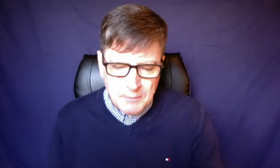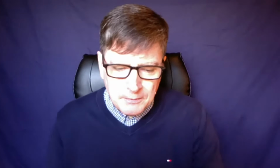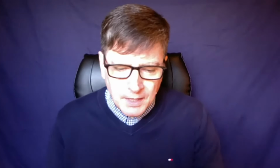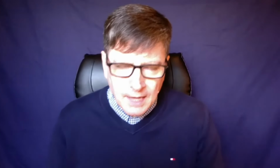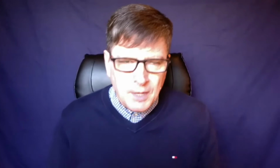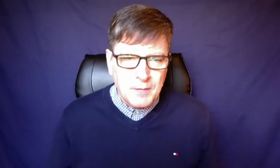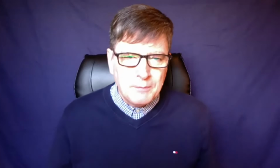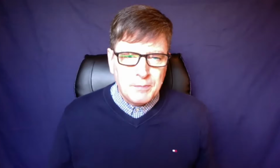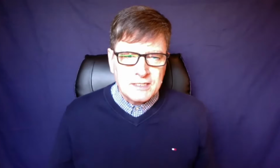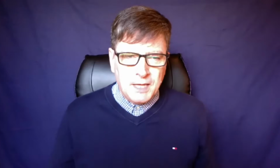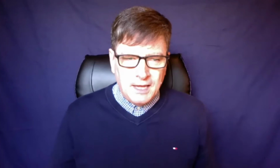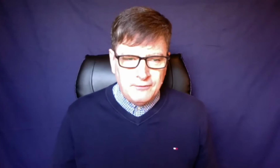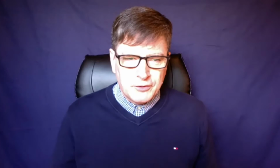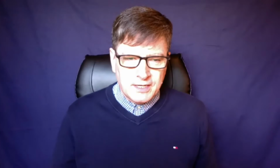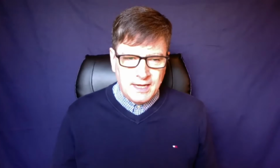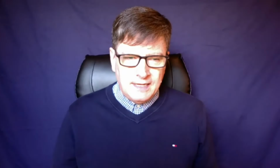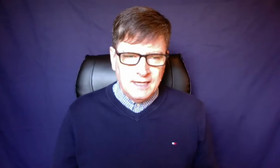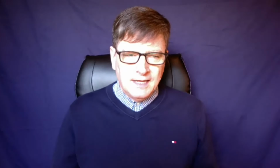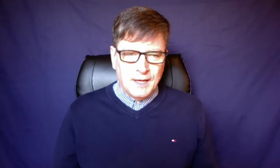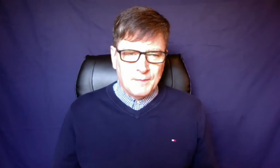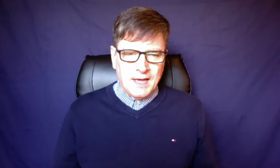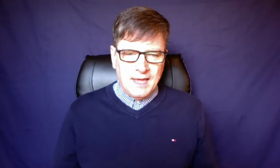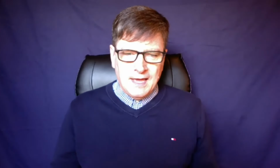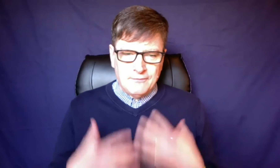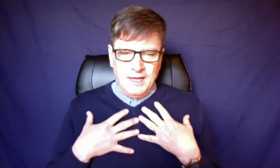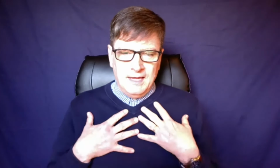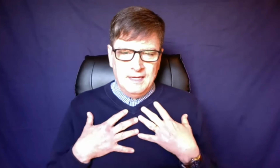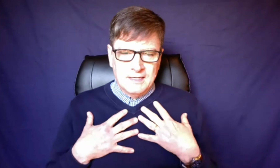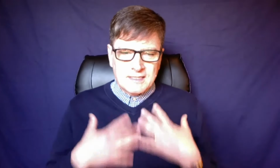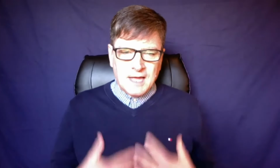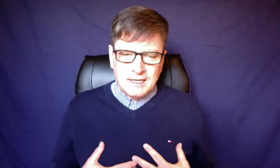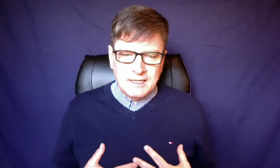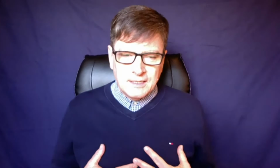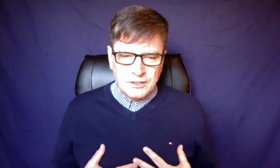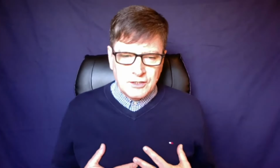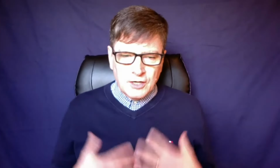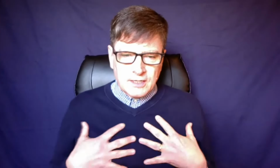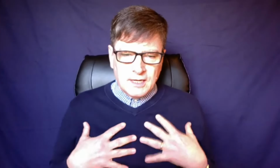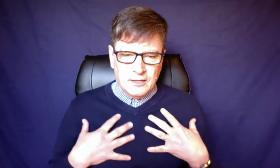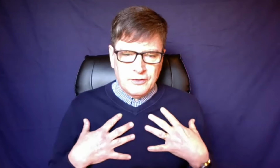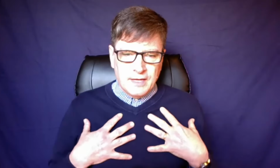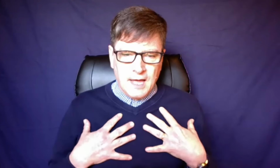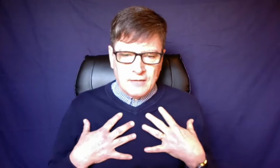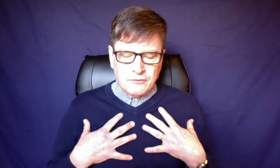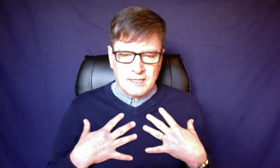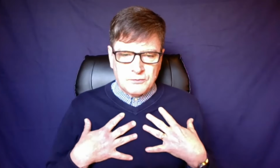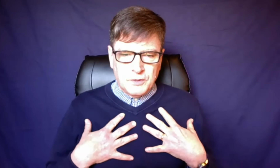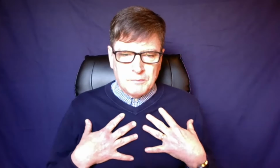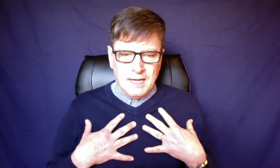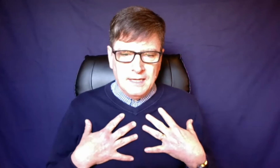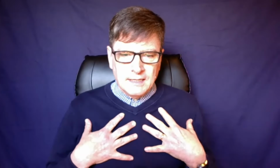to stop sharing. And I am going to just talk and demonstrate. And I'm on my best behavior today. I have